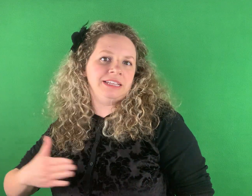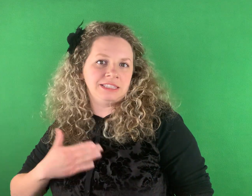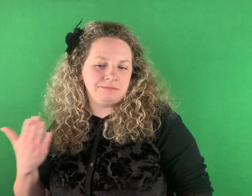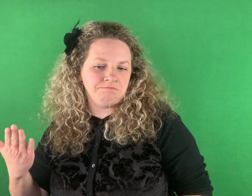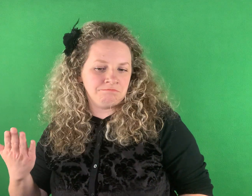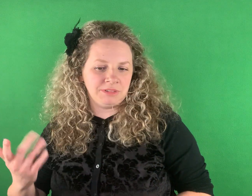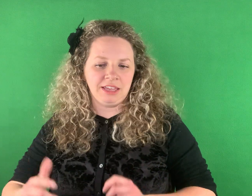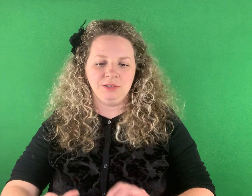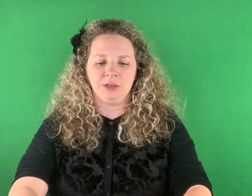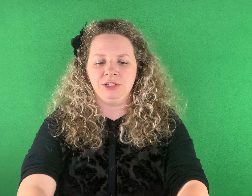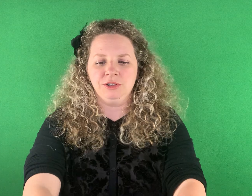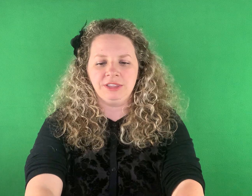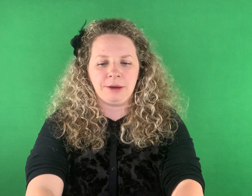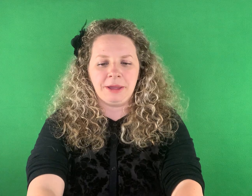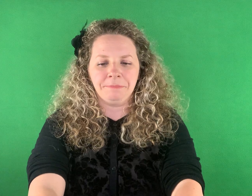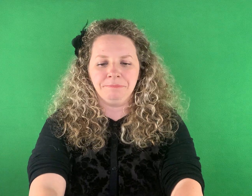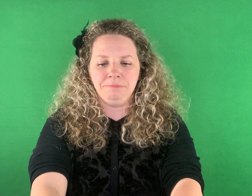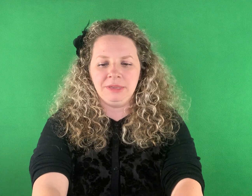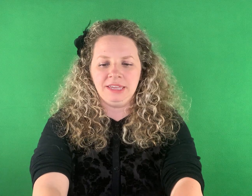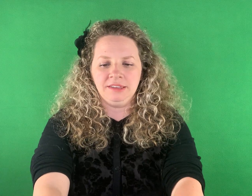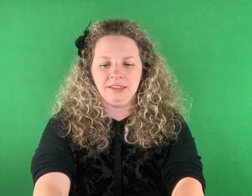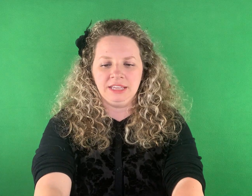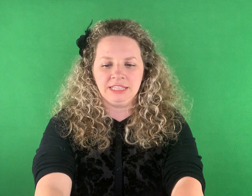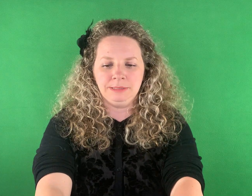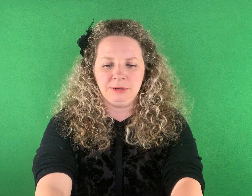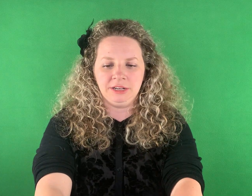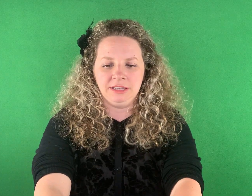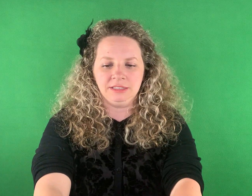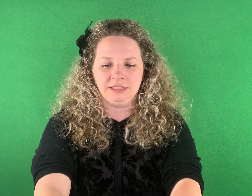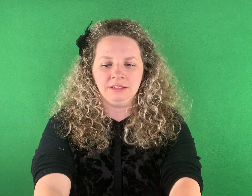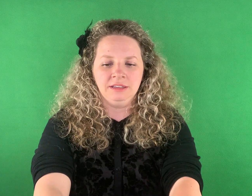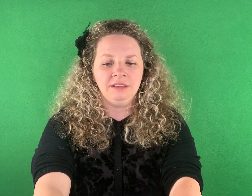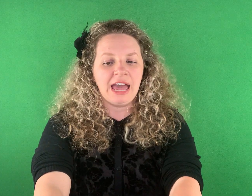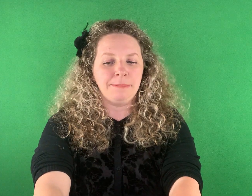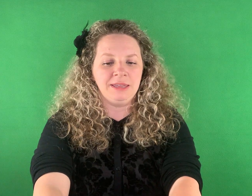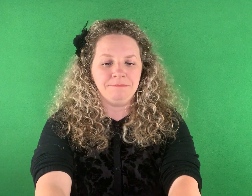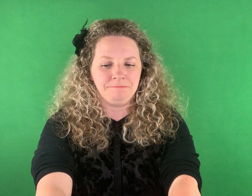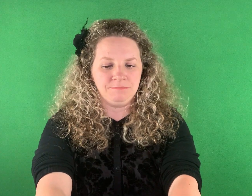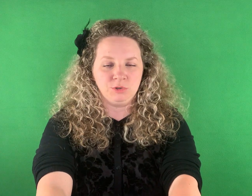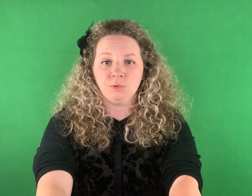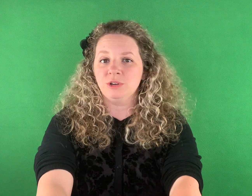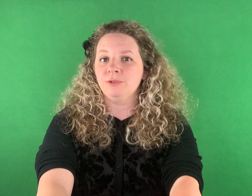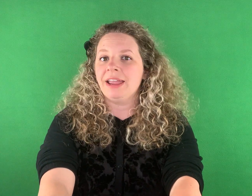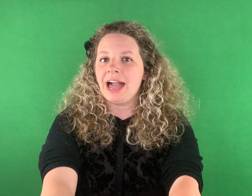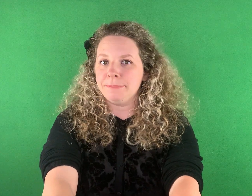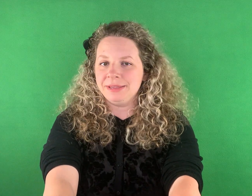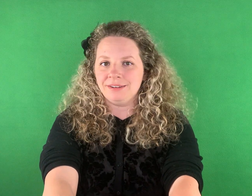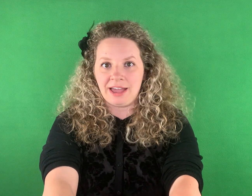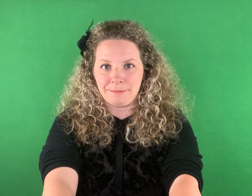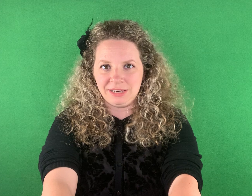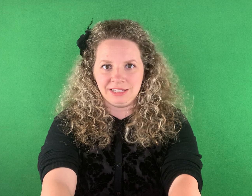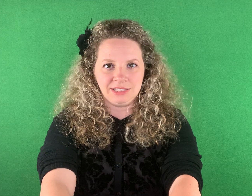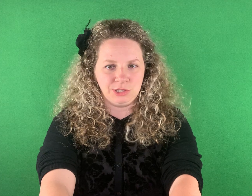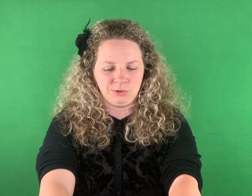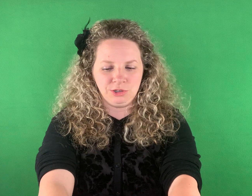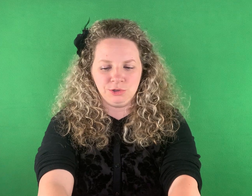Okay. So I could do it that way: ME EXPERIENCE HAPPY So I’m going to use HAPPY. You’re not using HAPPINESS, because you only use